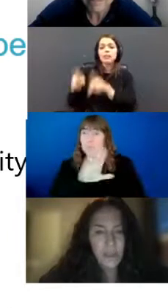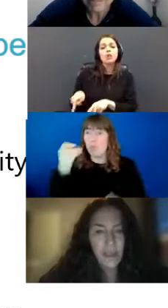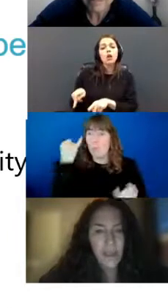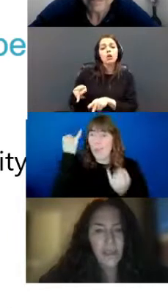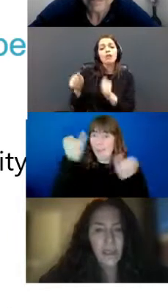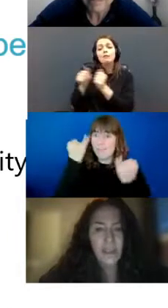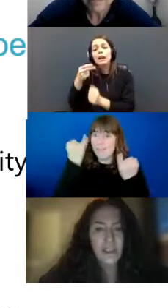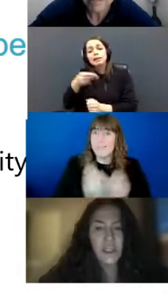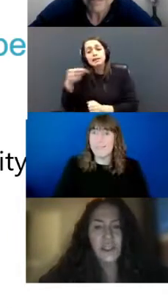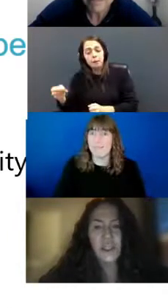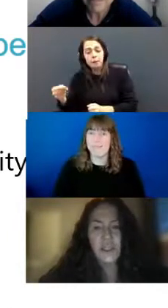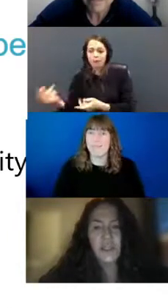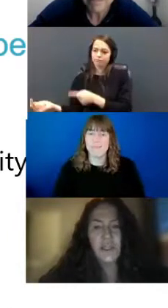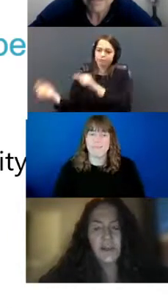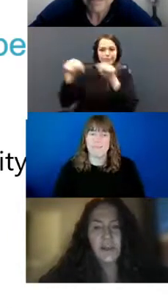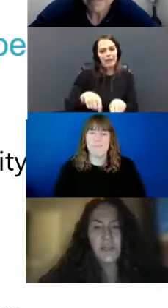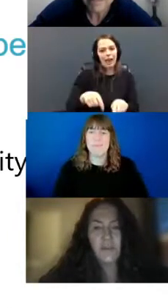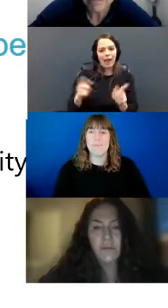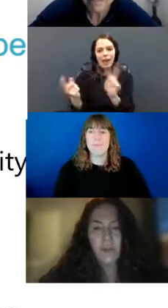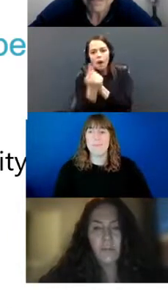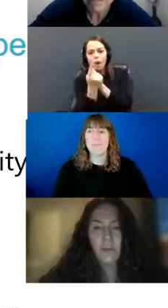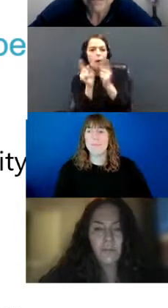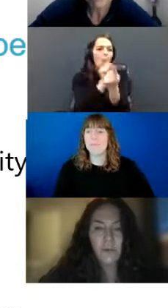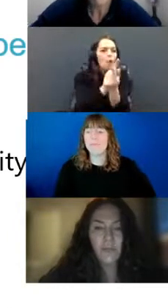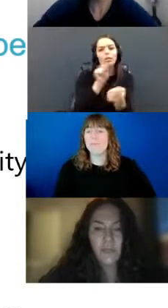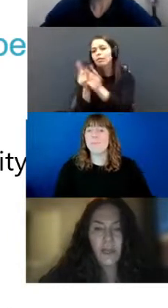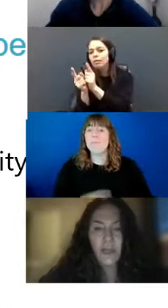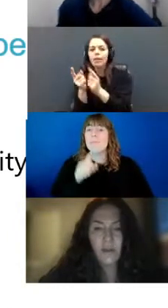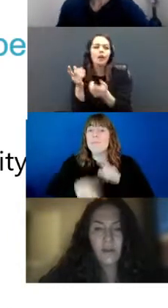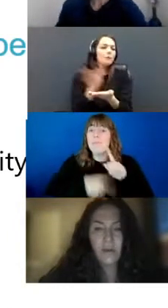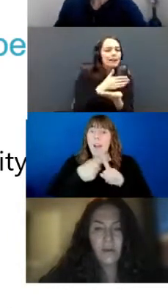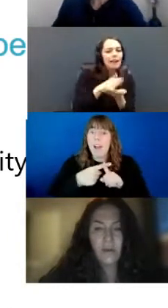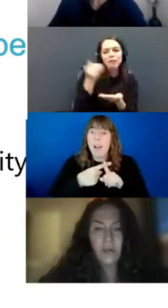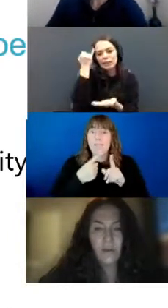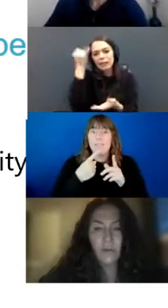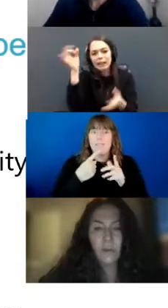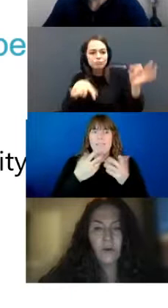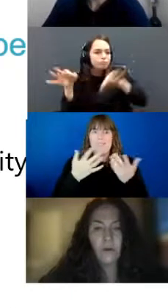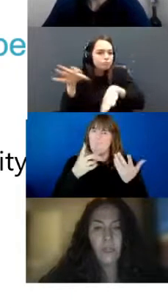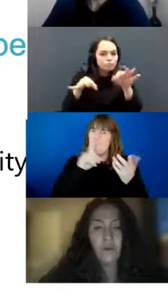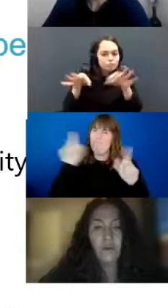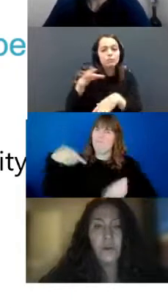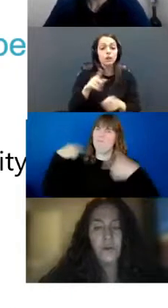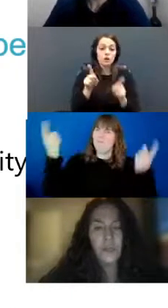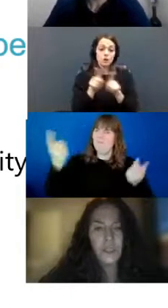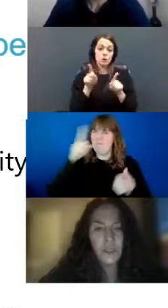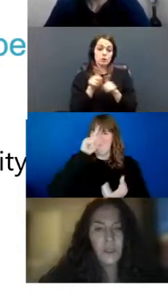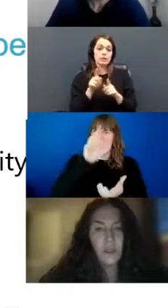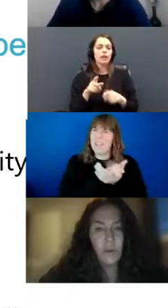and uh changing the narrative from living off the taxpayers we are we contribute we are